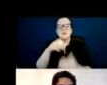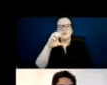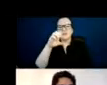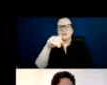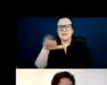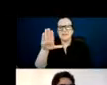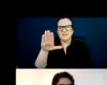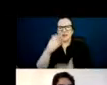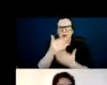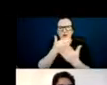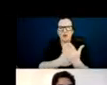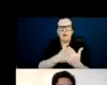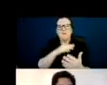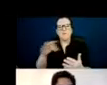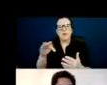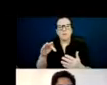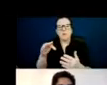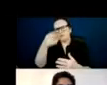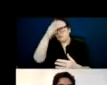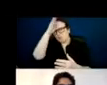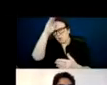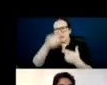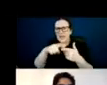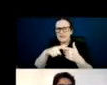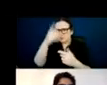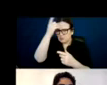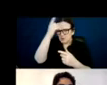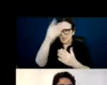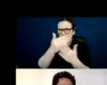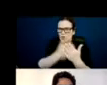which is different from the common law. And to put it in simple words,